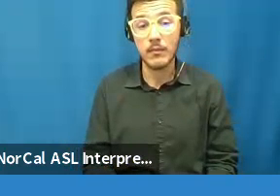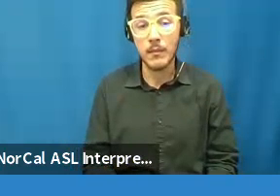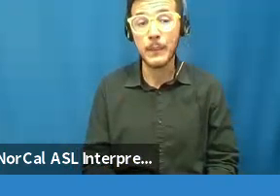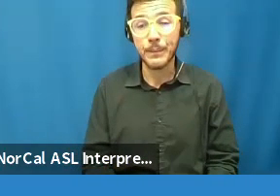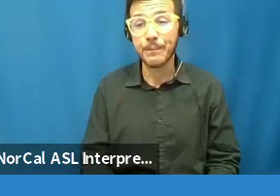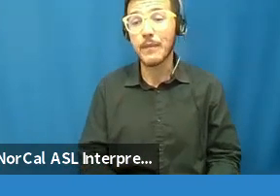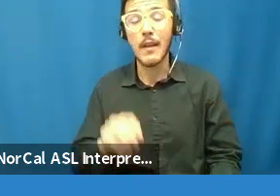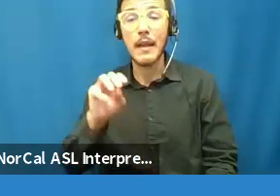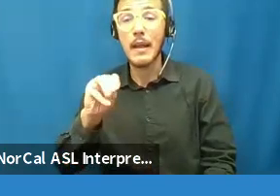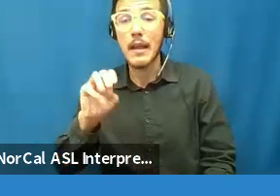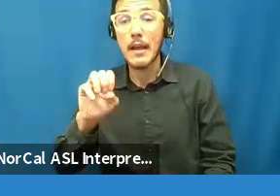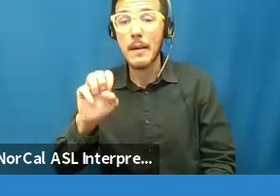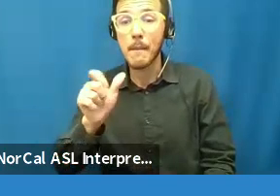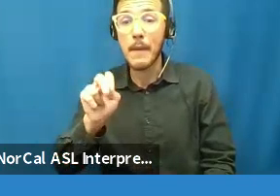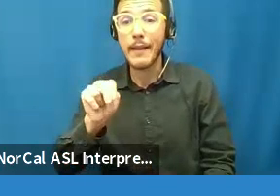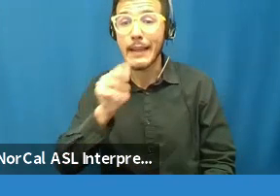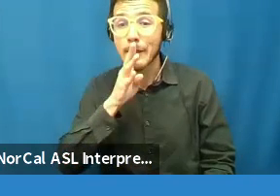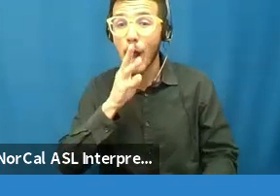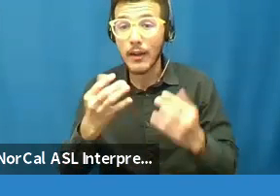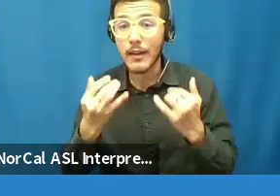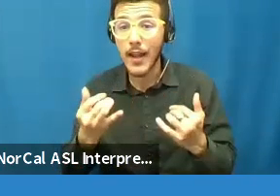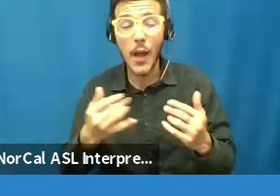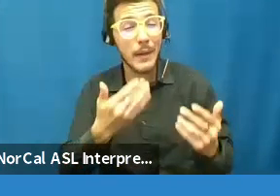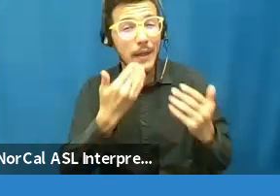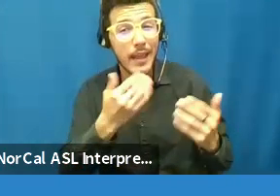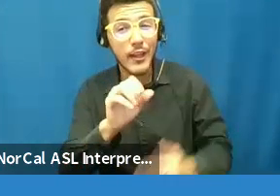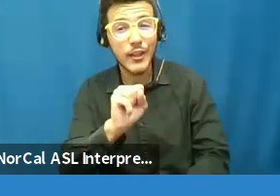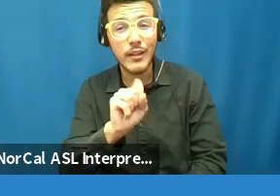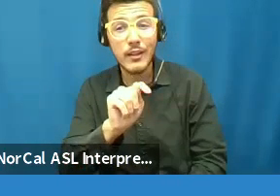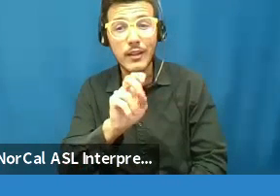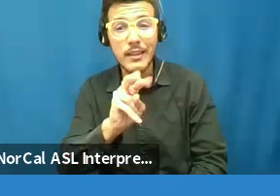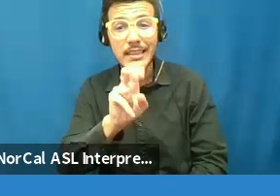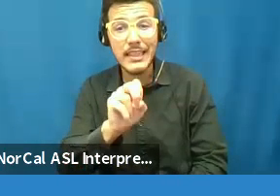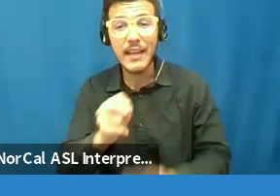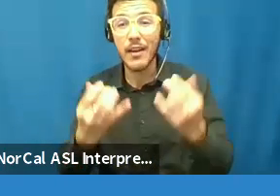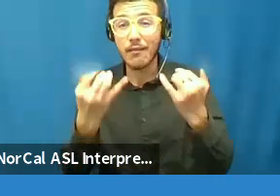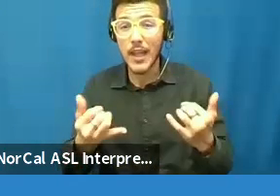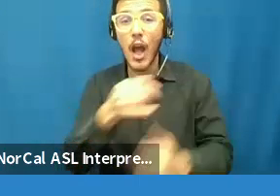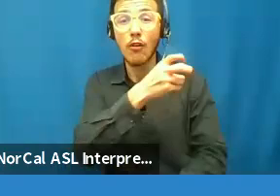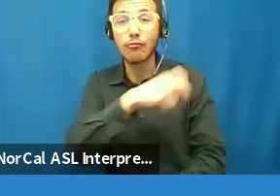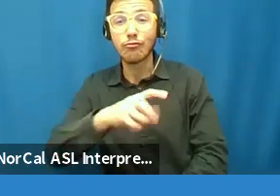Thank you, Steve. This is Megan Morris. I'm going to transition and complete the rest of our